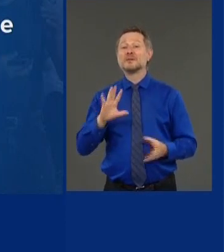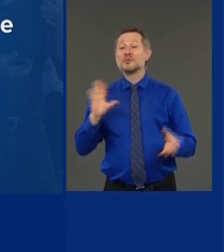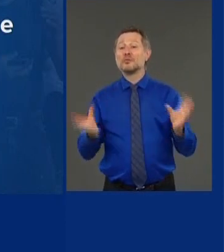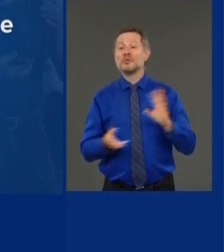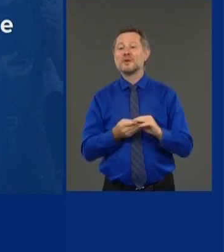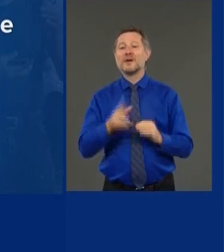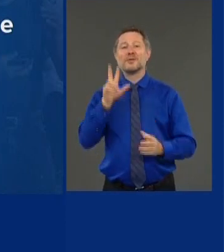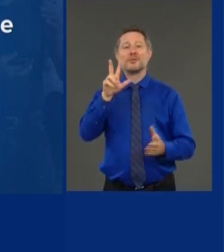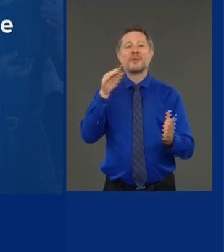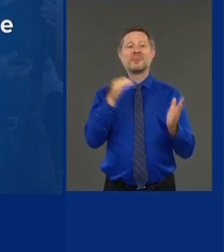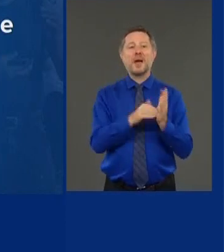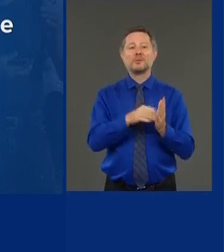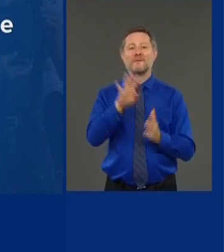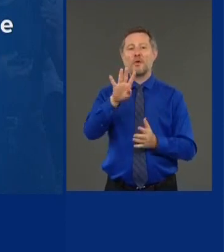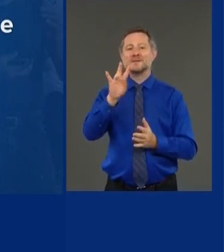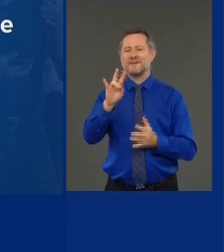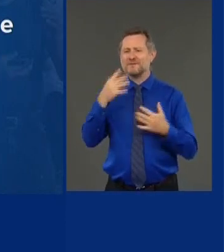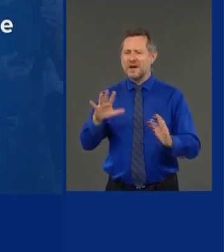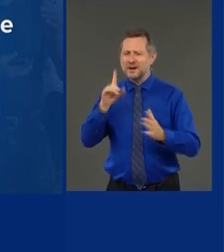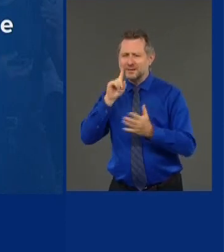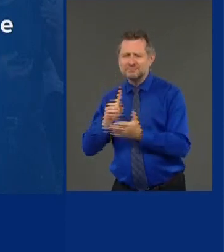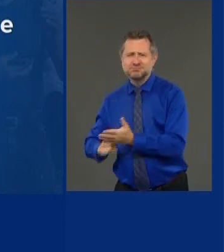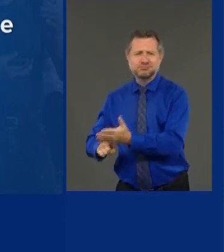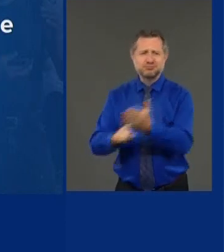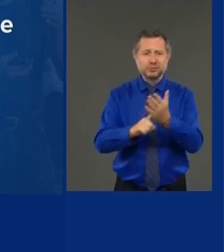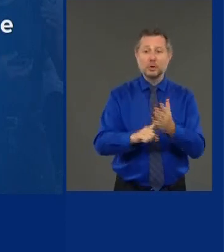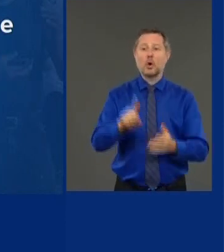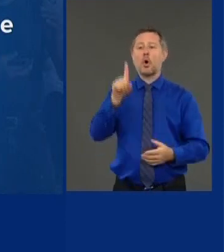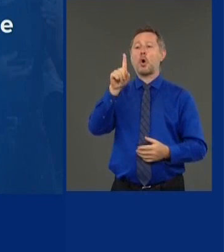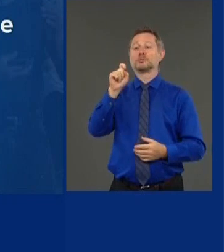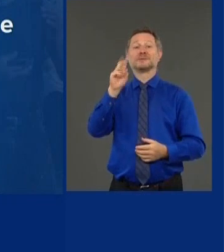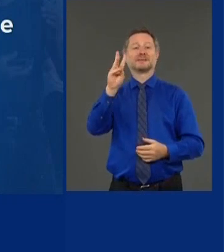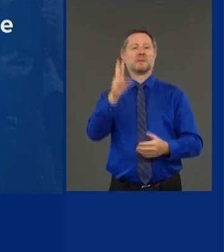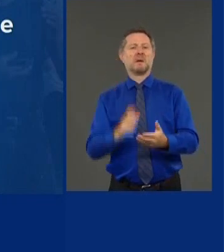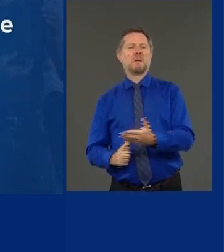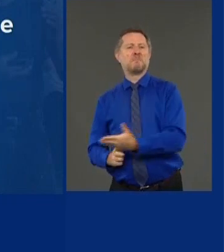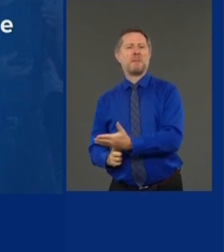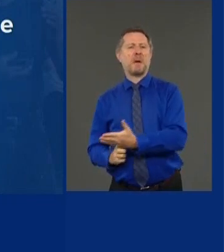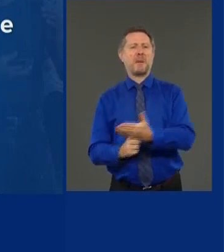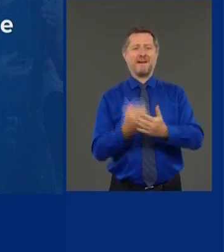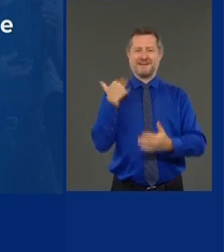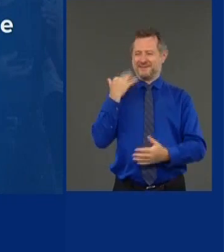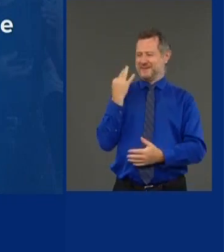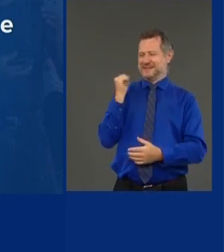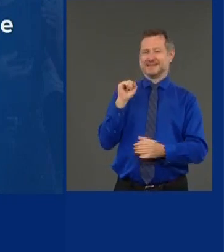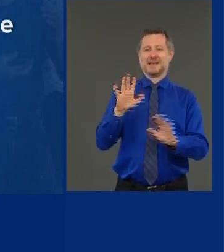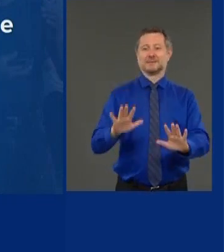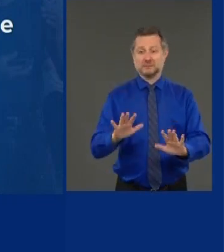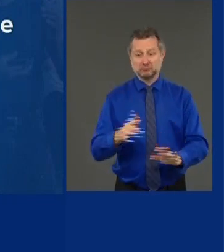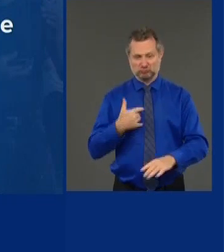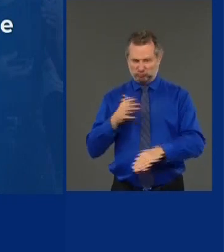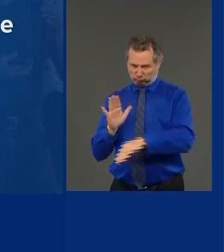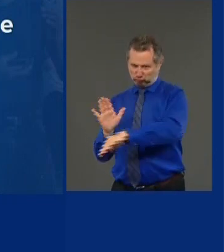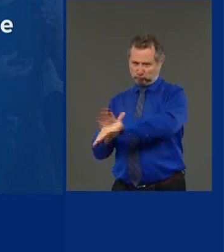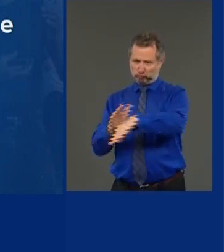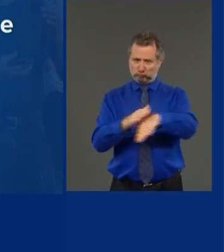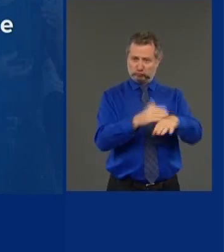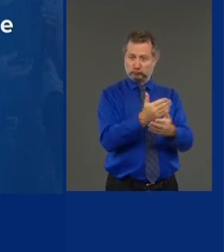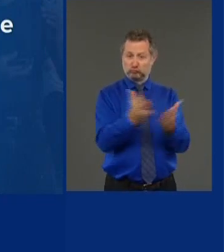THEY CHECKED 874 ESTABLISHMENTS. OVER THE WEEKEND, THEY CHECKED 3,000 ESTABLISHMENTS AND DID 106